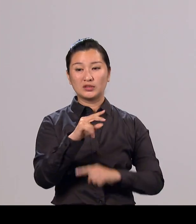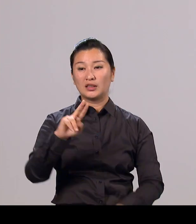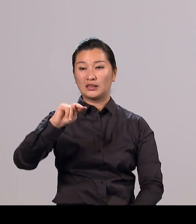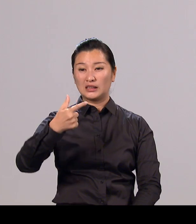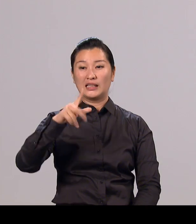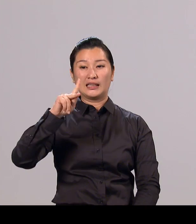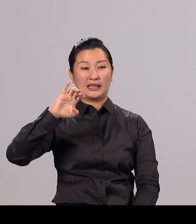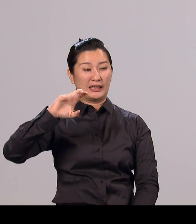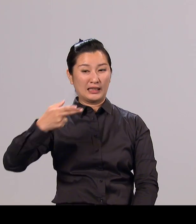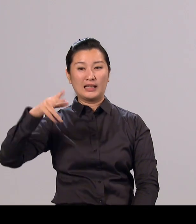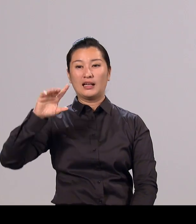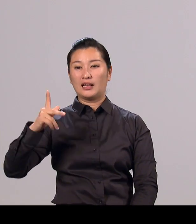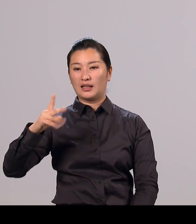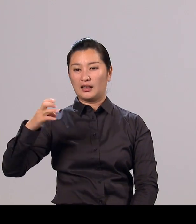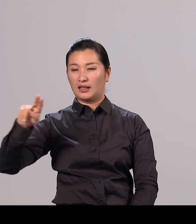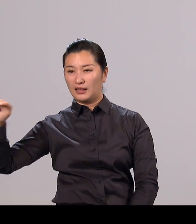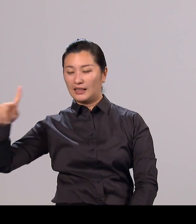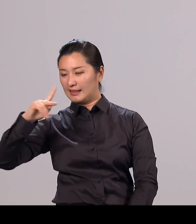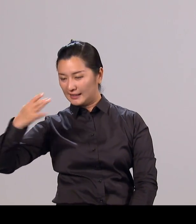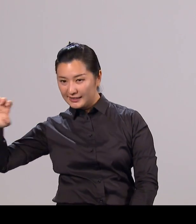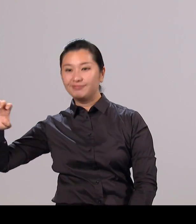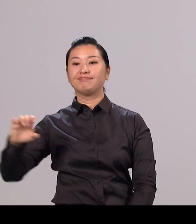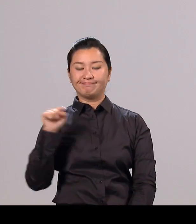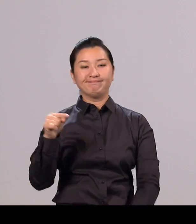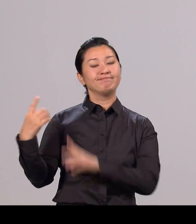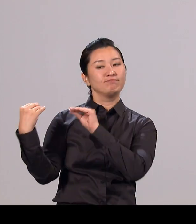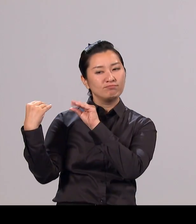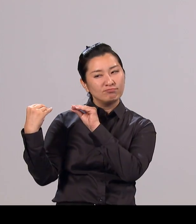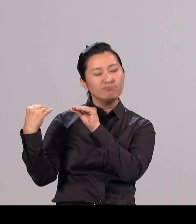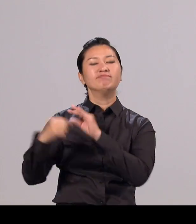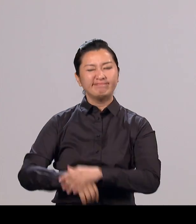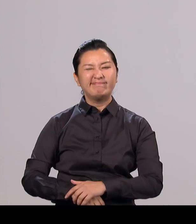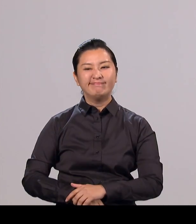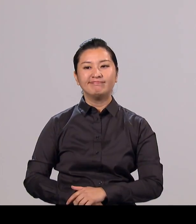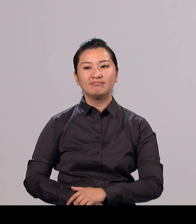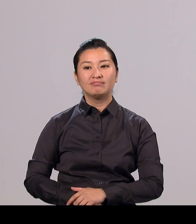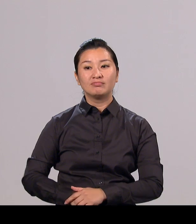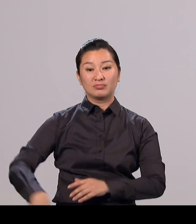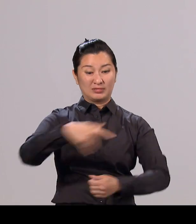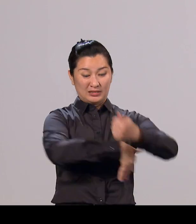I talked to them directly and they asked what is going to happen? Will they still have a livelihood?